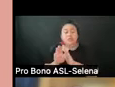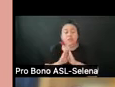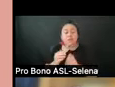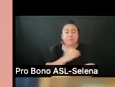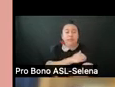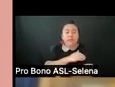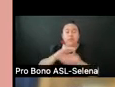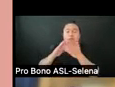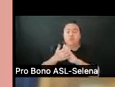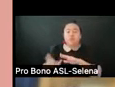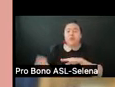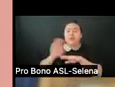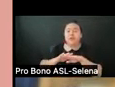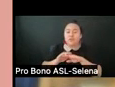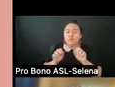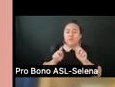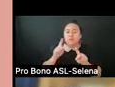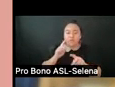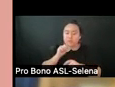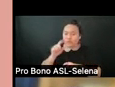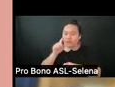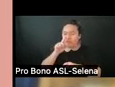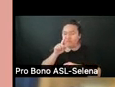opportunities for non-fiction filmmakers who identify as disabled.